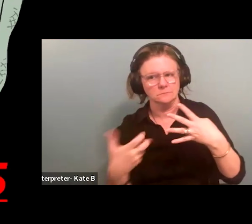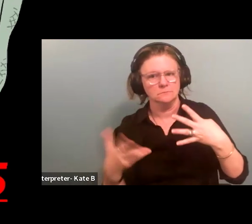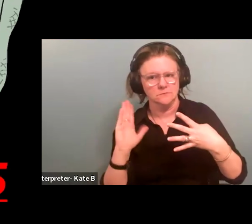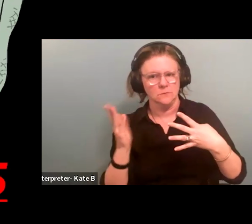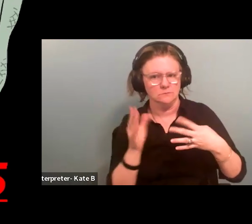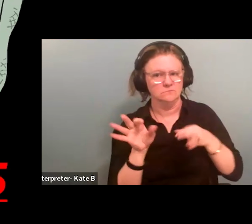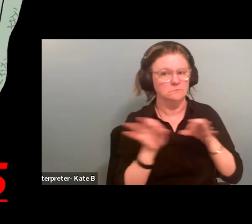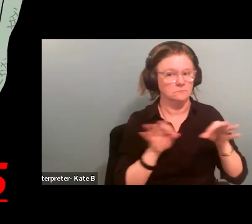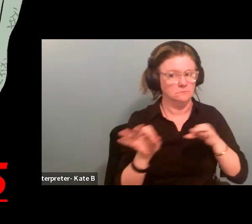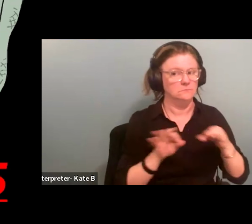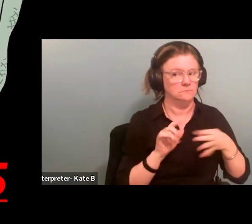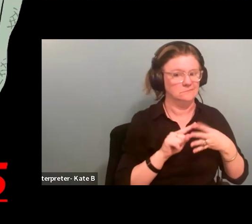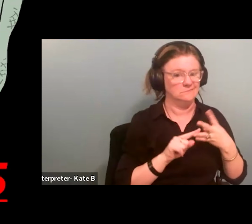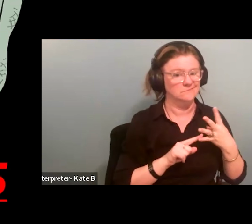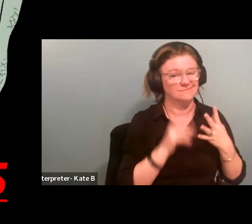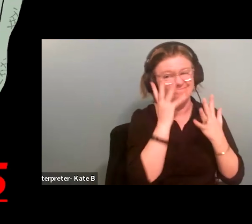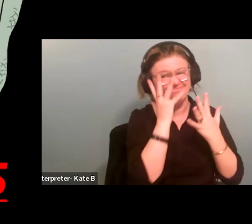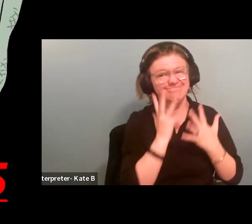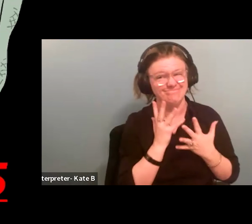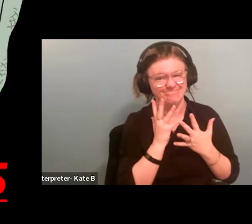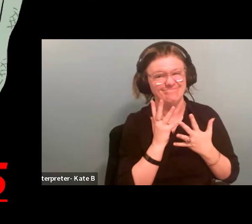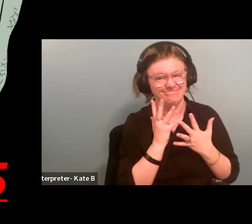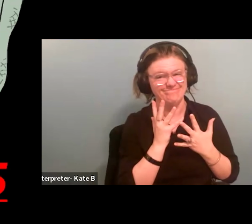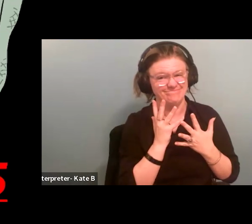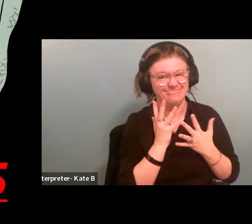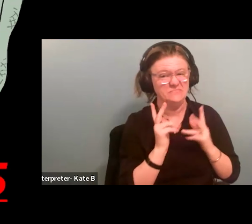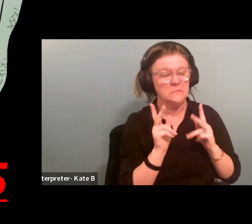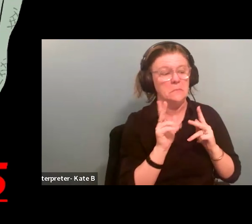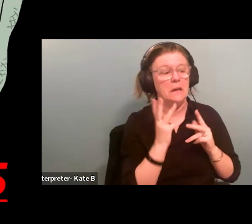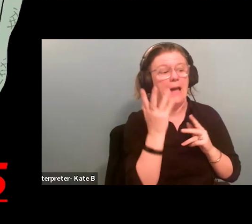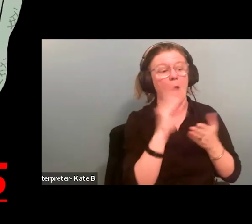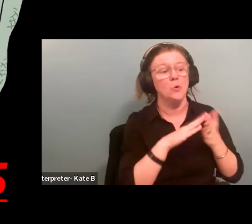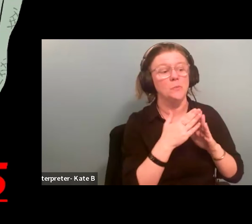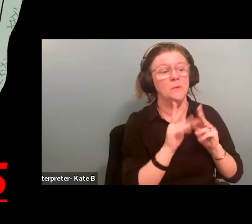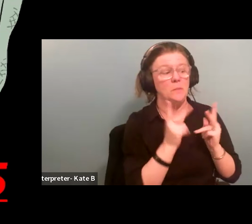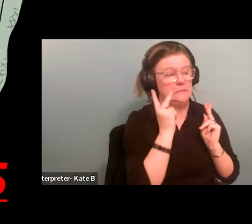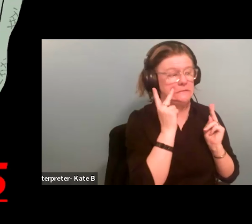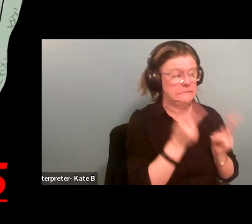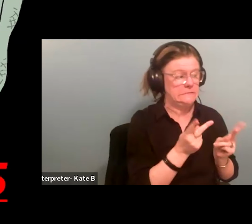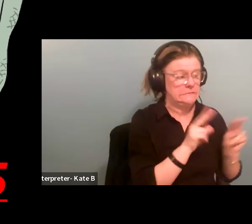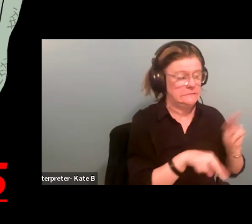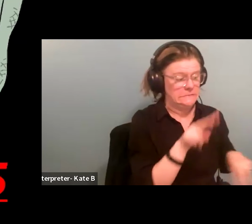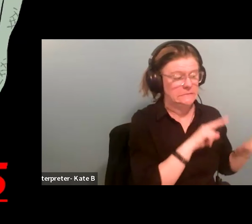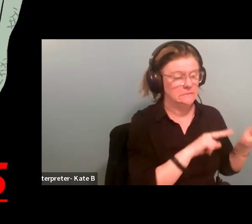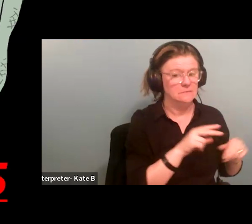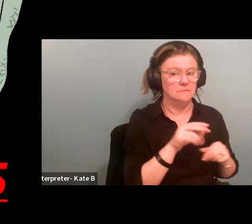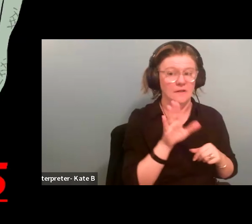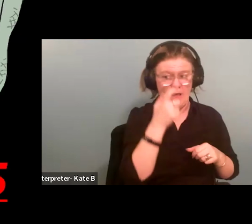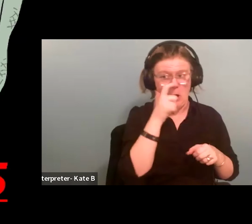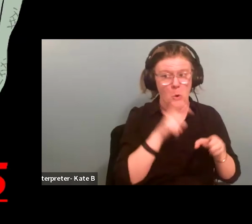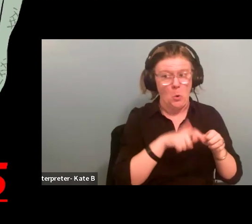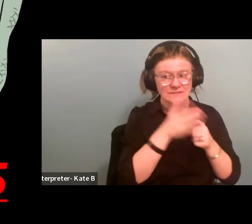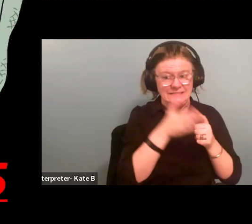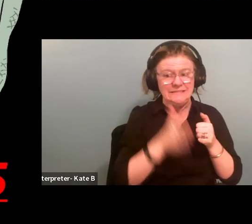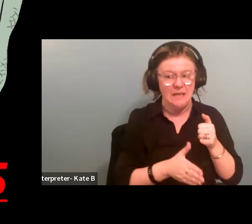And unfortunately, it's eyes and ears out there in the community. Be that nosy neighbor. Go ahead and make a call.